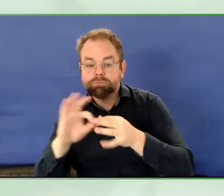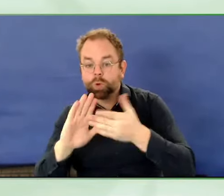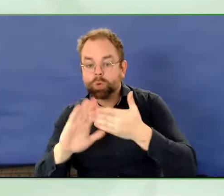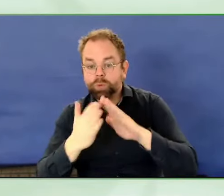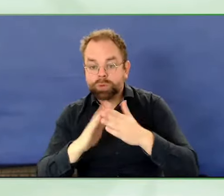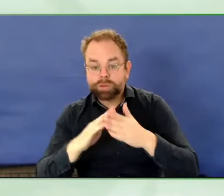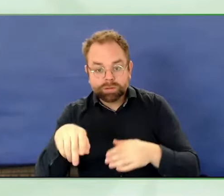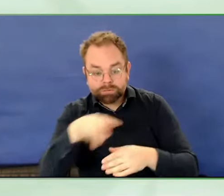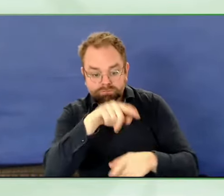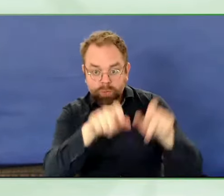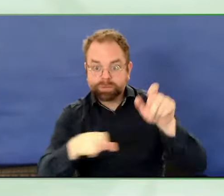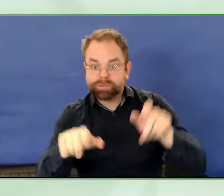you think you are heading with those?